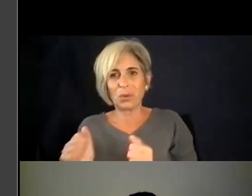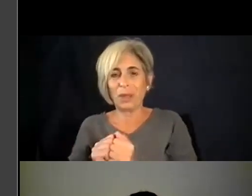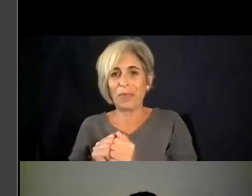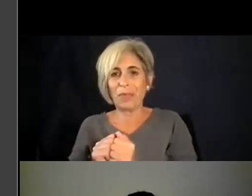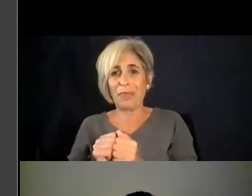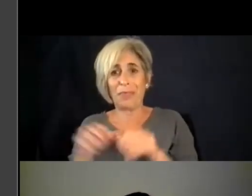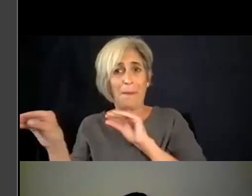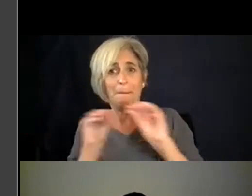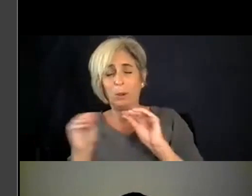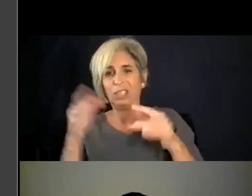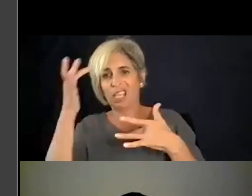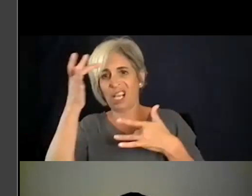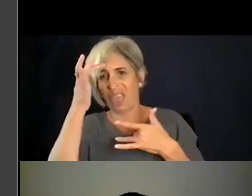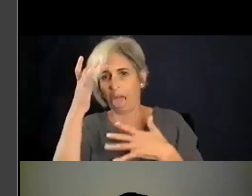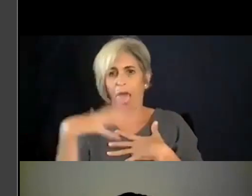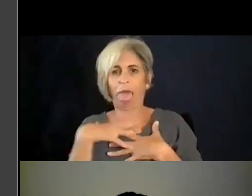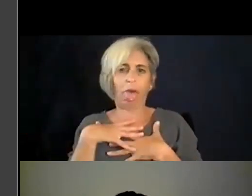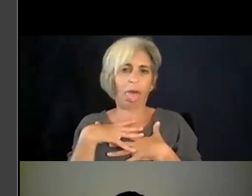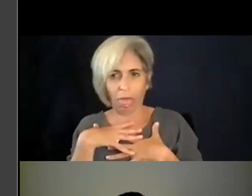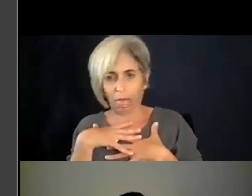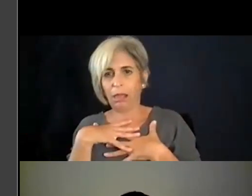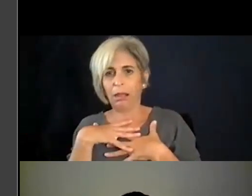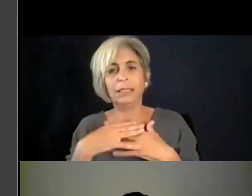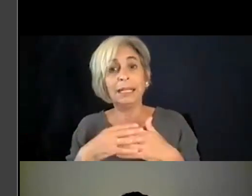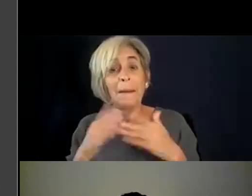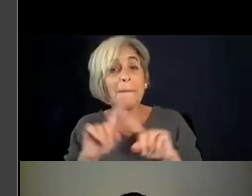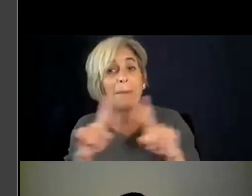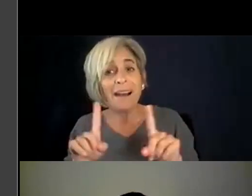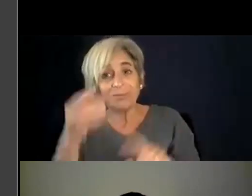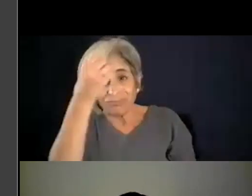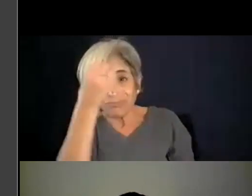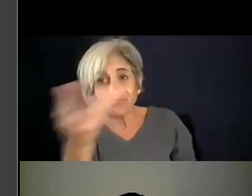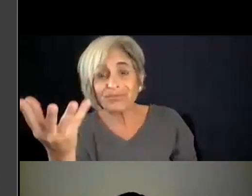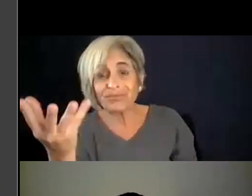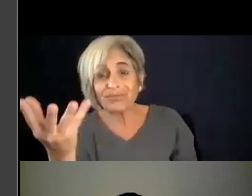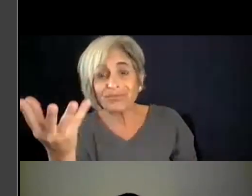But, here's what I would tell you, in my effort to learn more about the